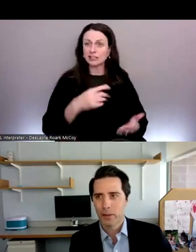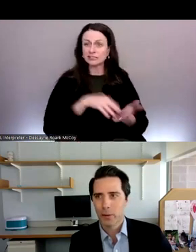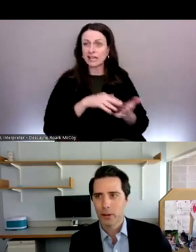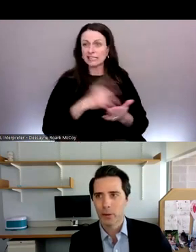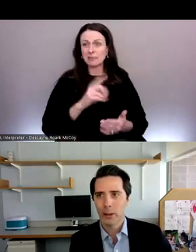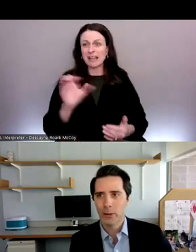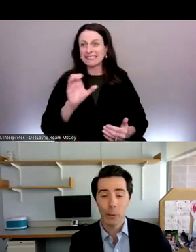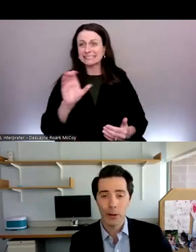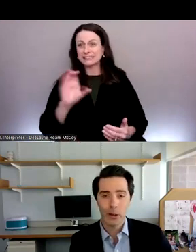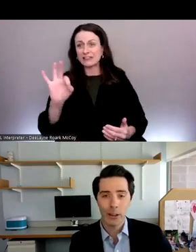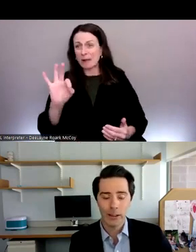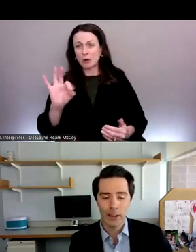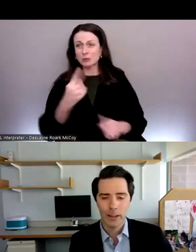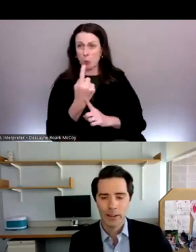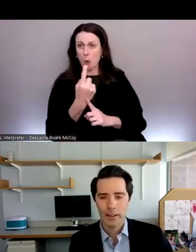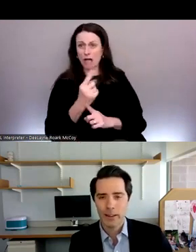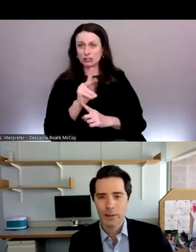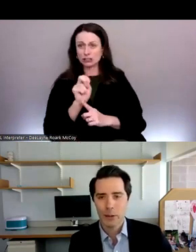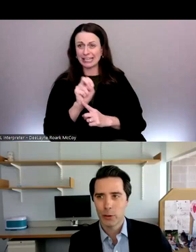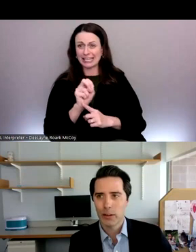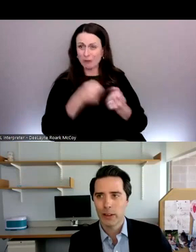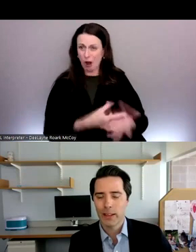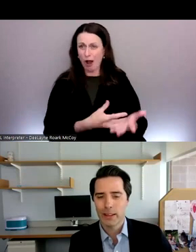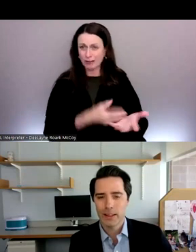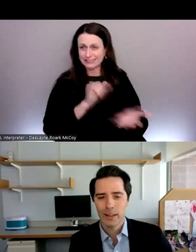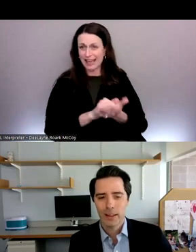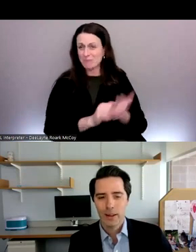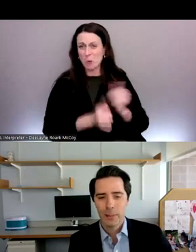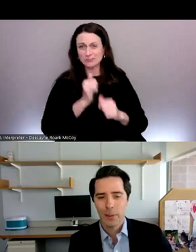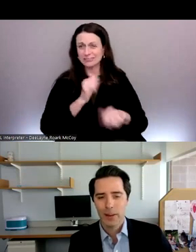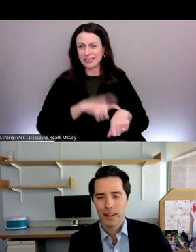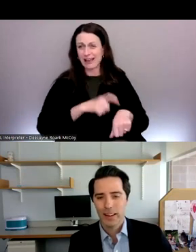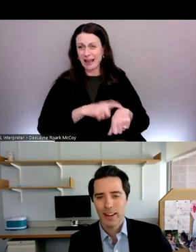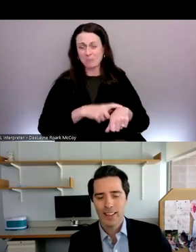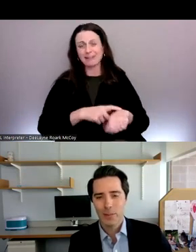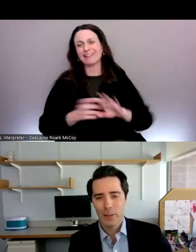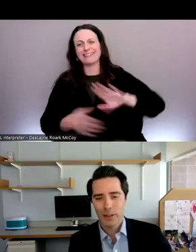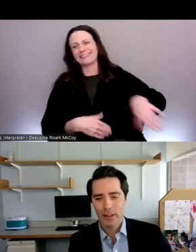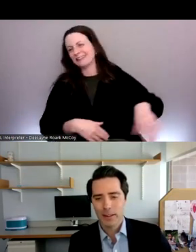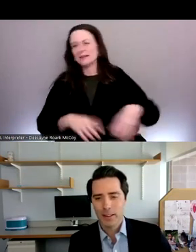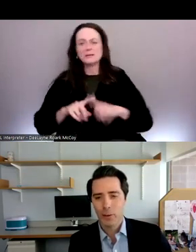when where there's really only one gene that can cause the majority of cases